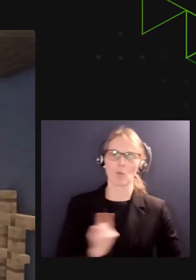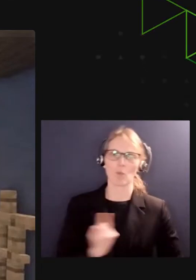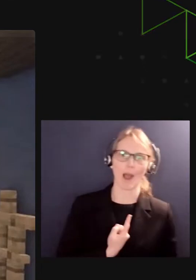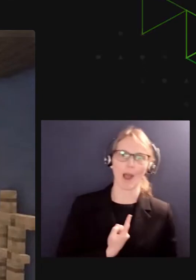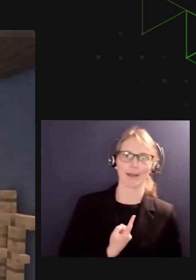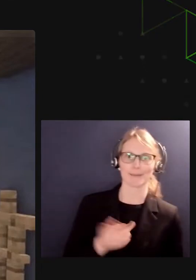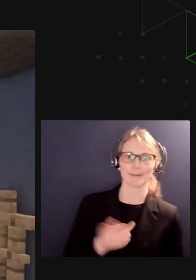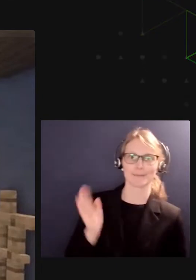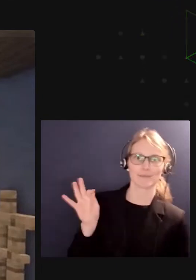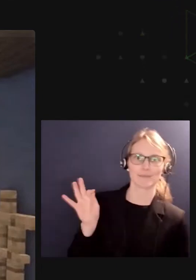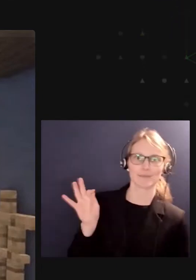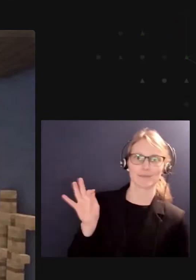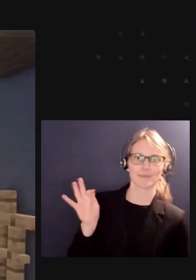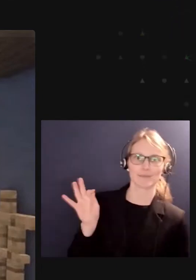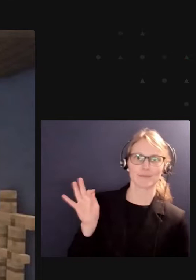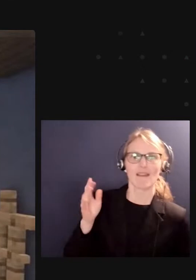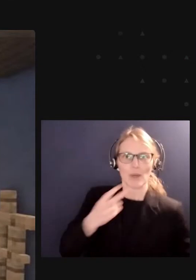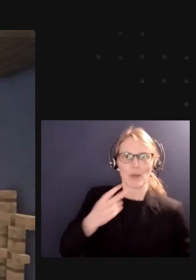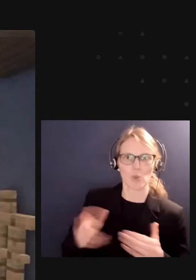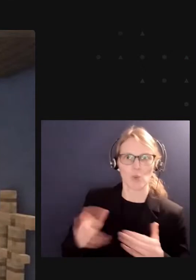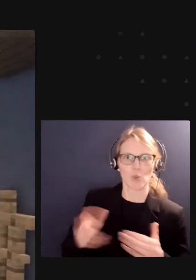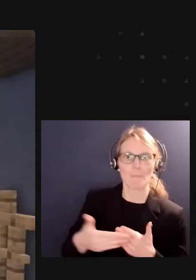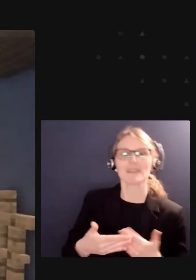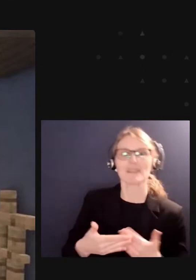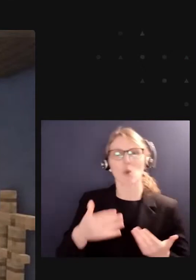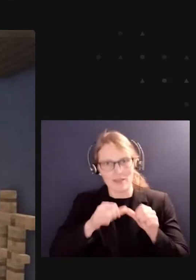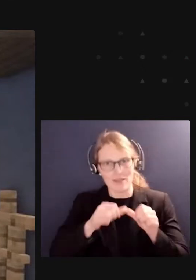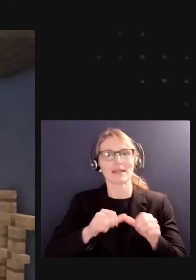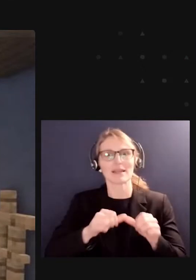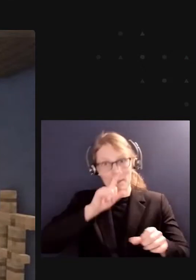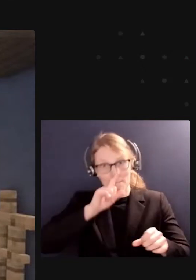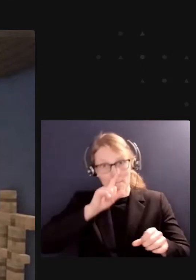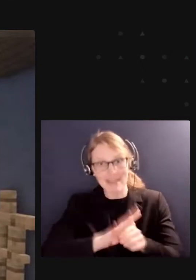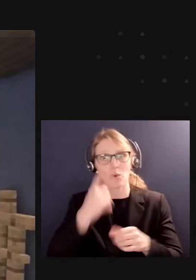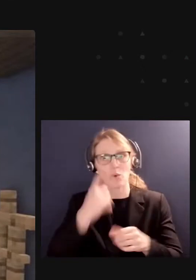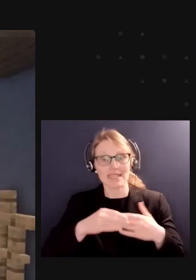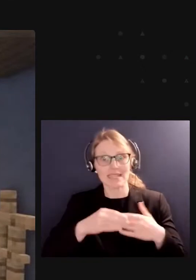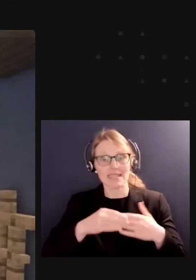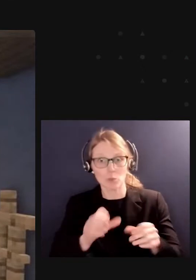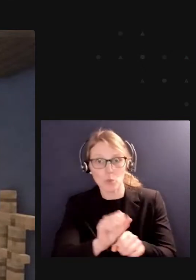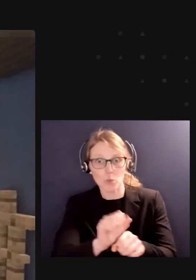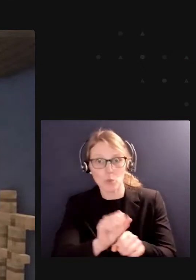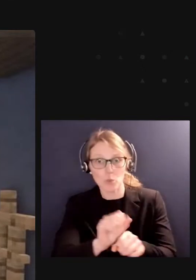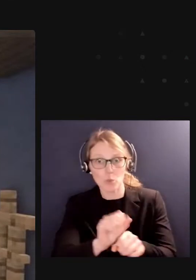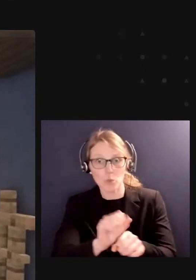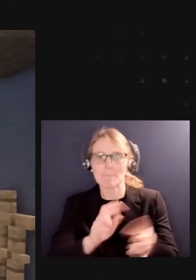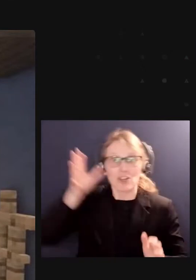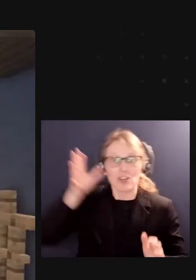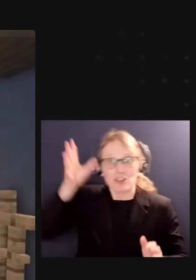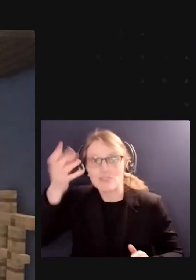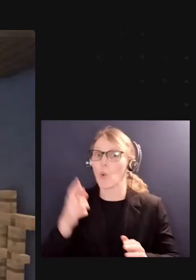to flexible work makes it possible for more parents and caregivers to join or even rejoin the workforce in gaming.